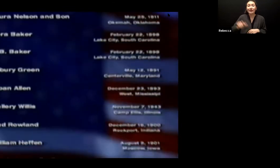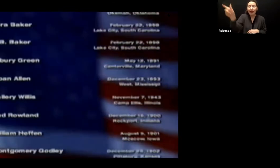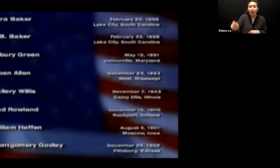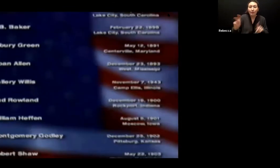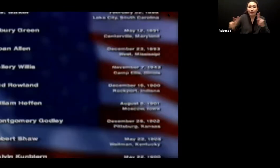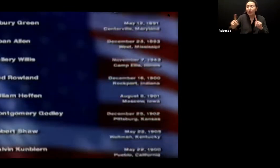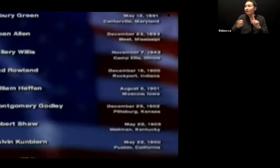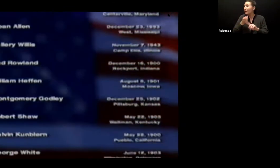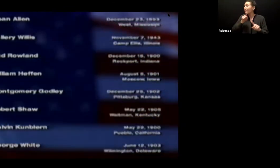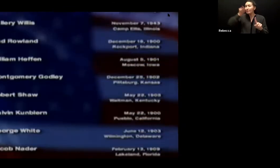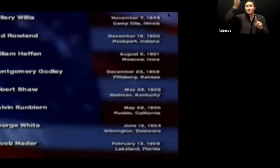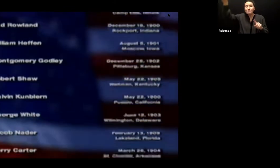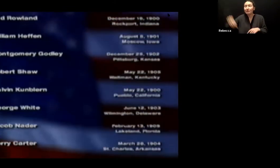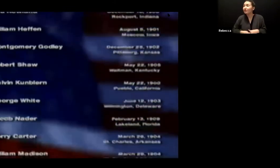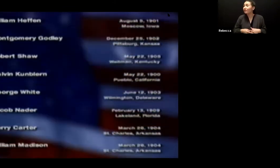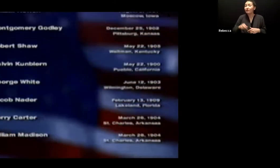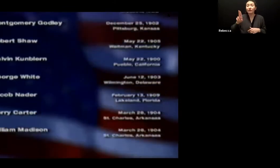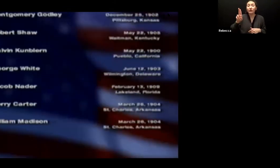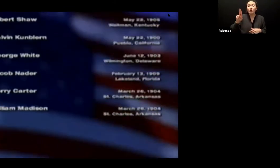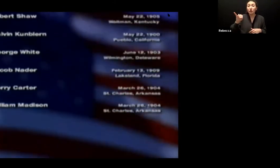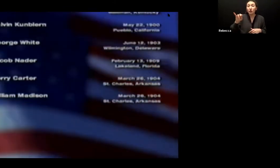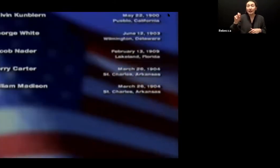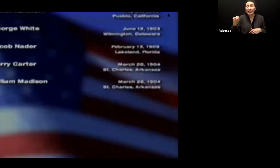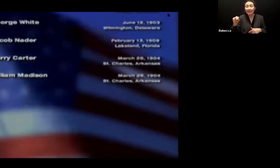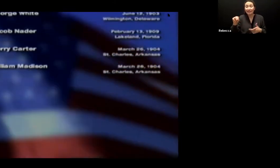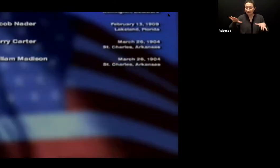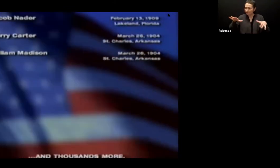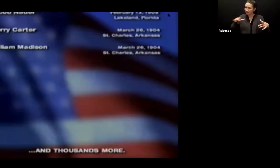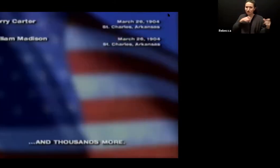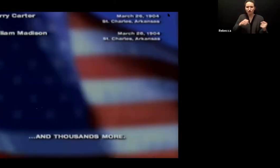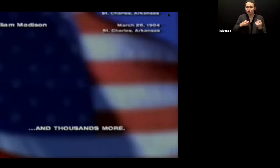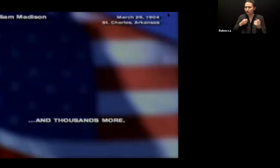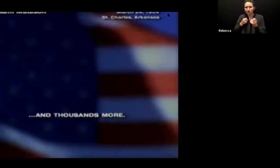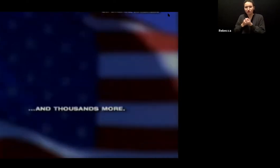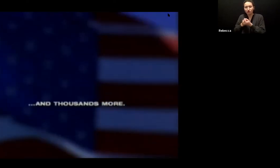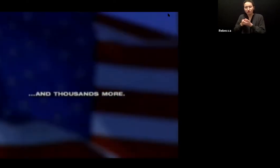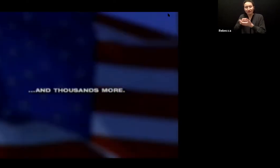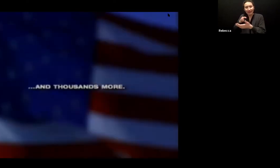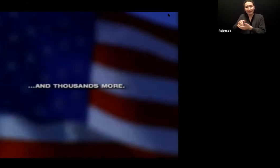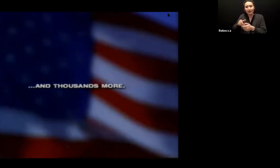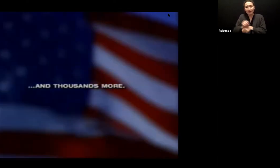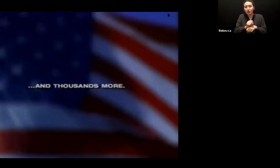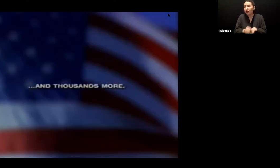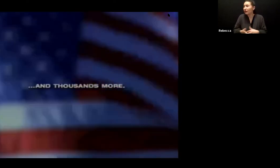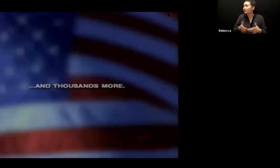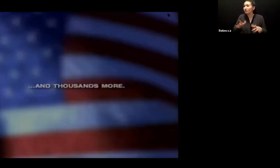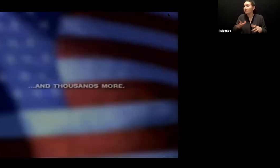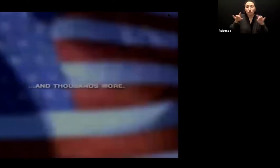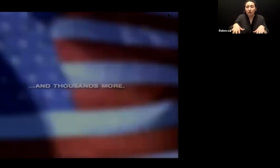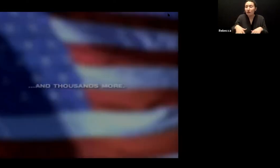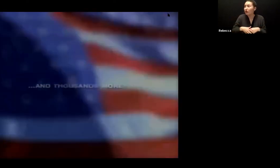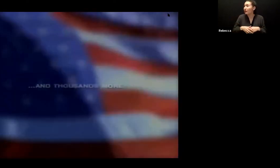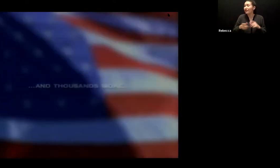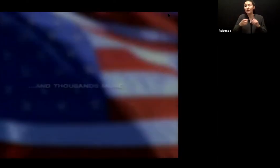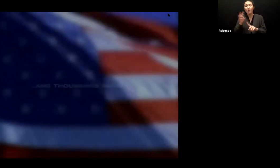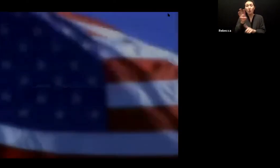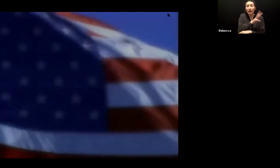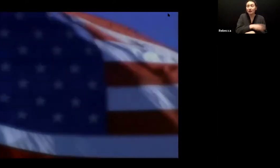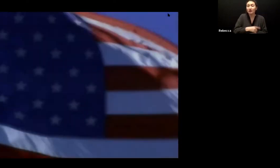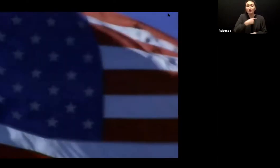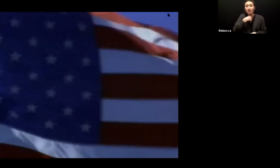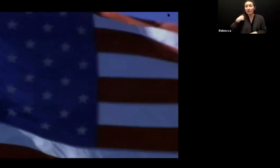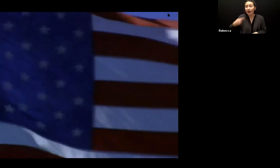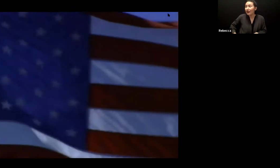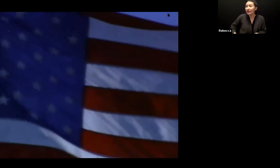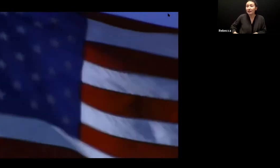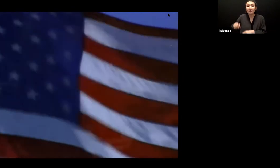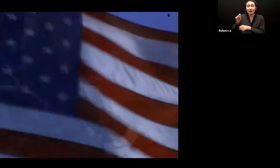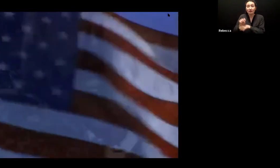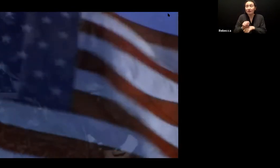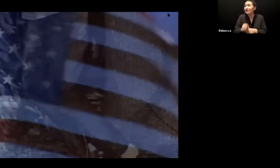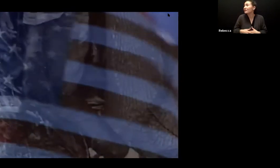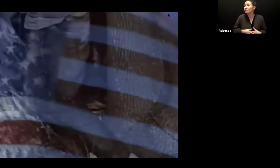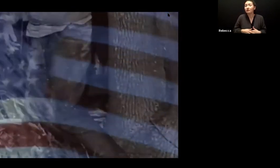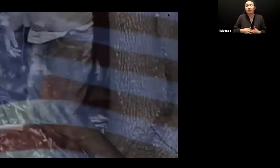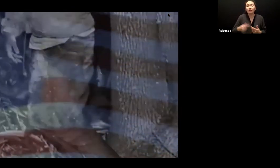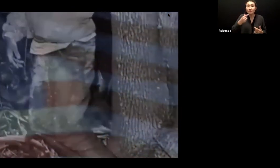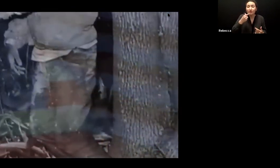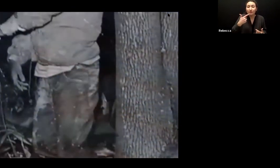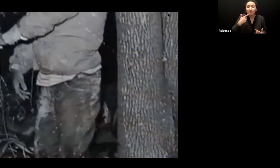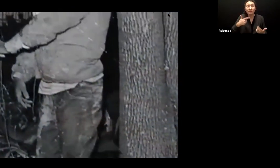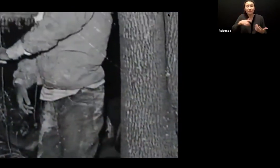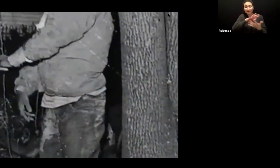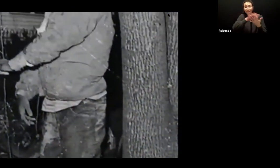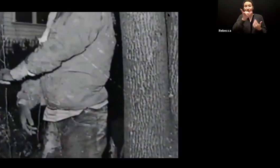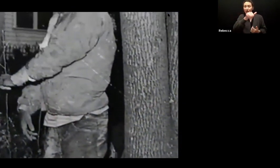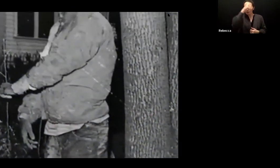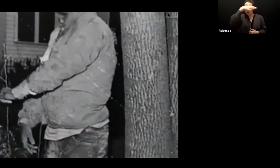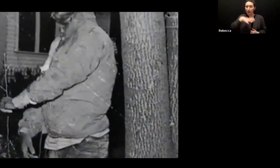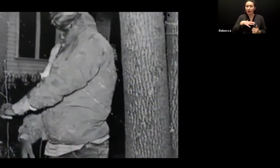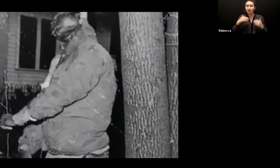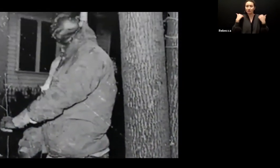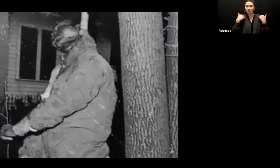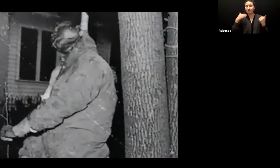It's been with us throughout our history and it's still with us today. Black bodies